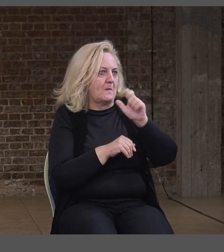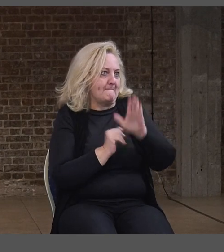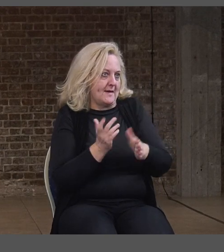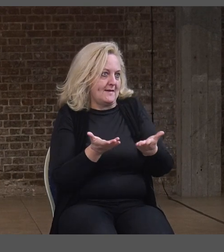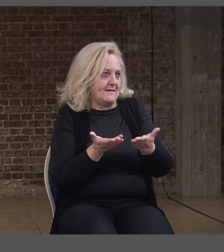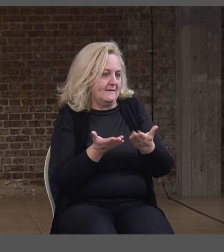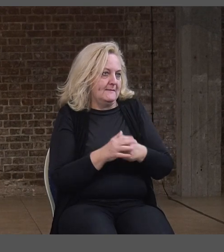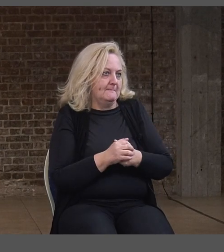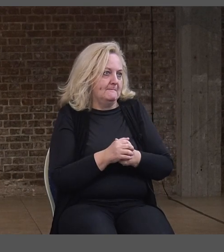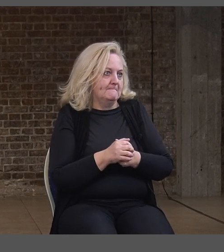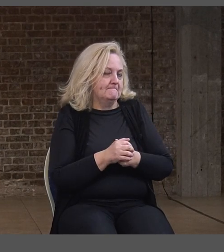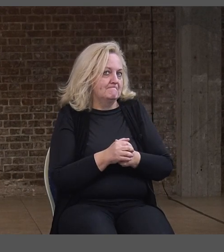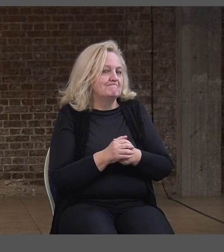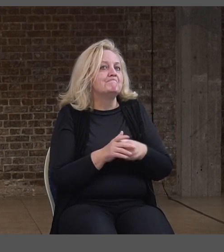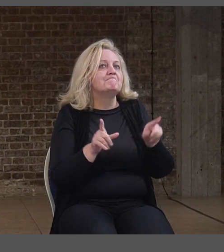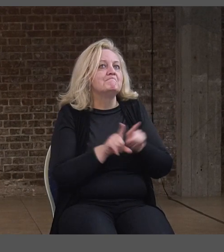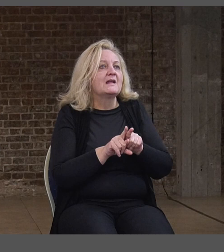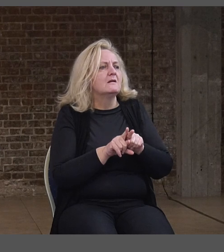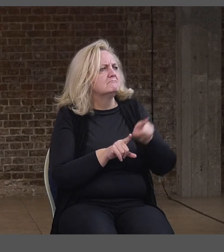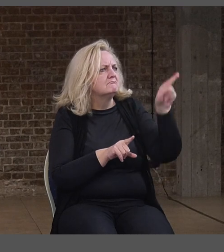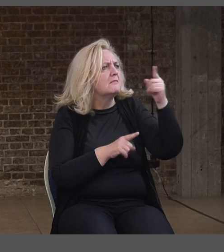and that they change attitudes, so that they are not afraid of contact